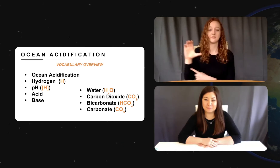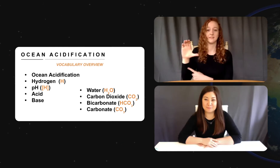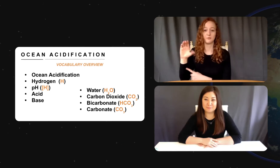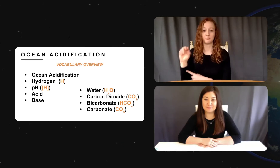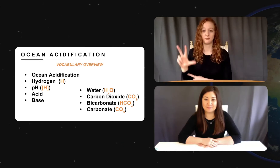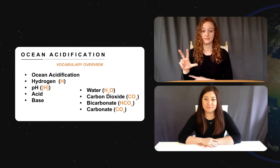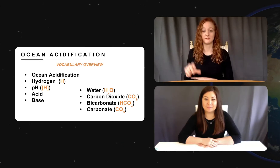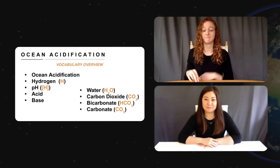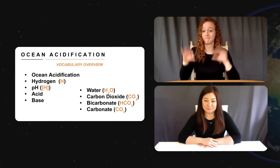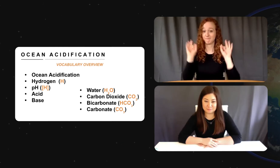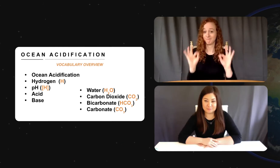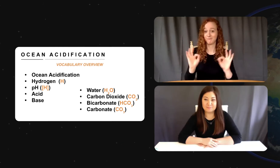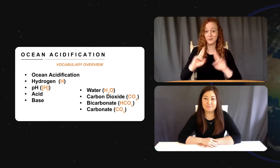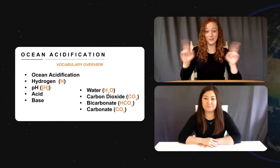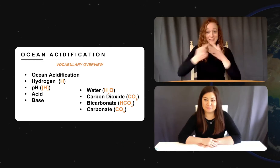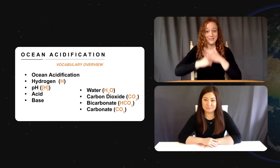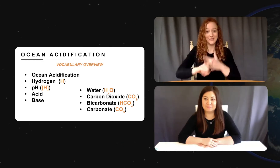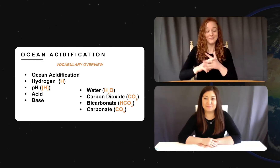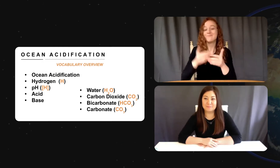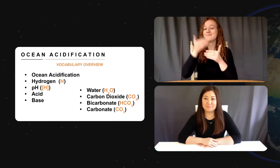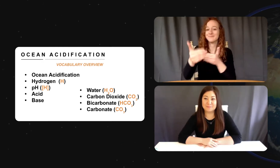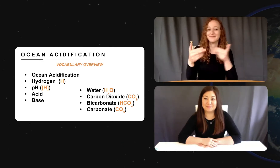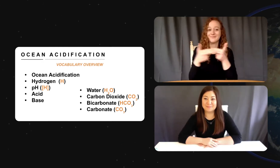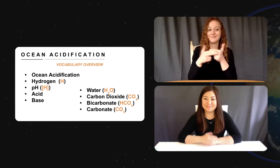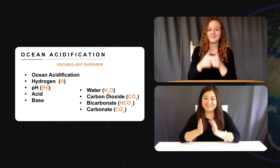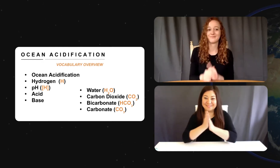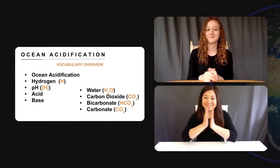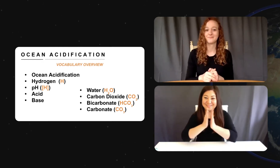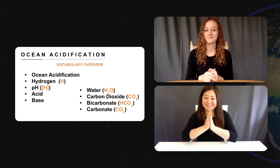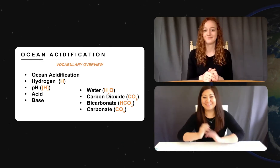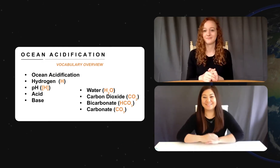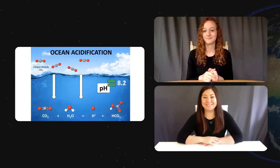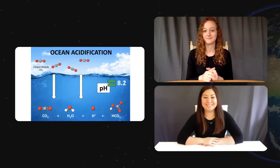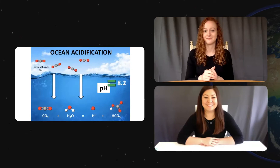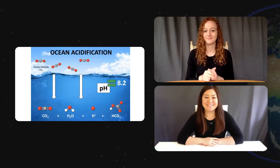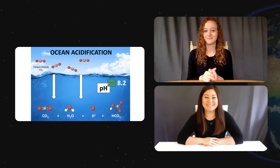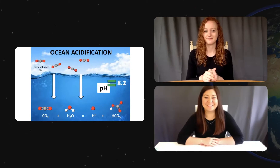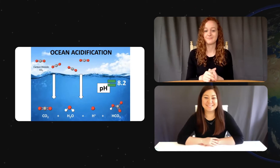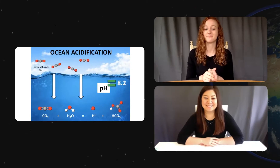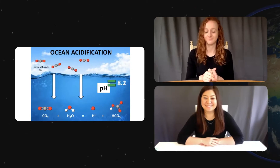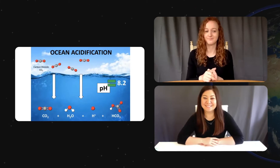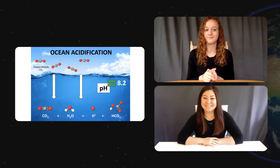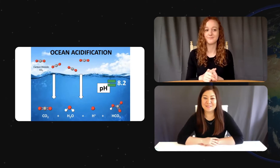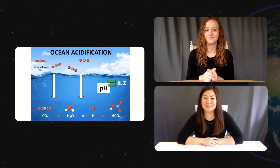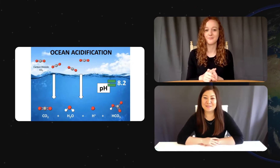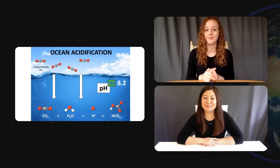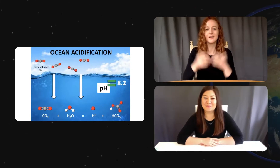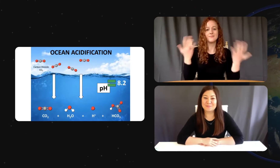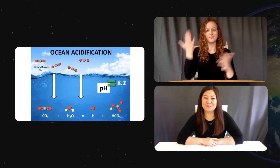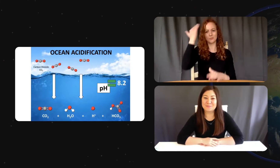Next slide.